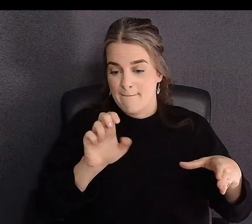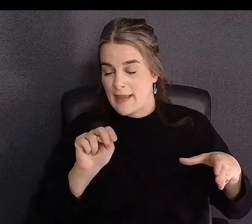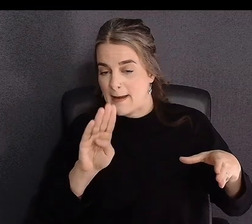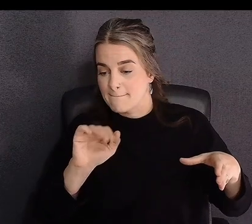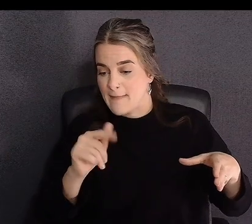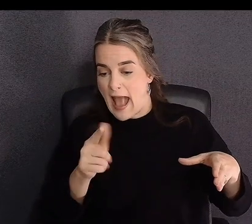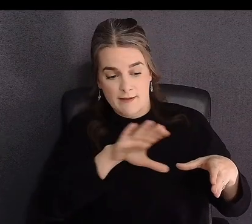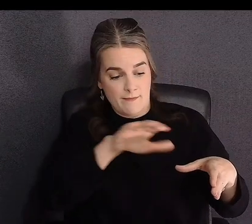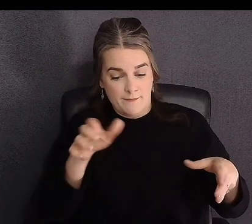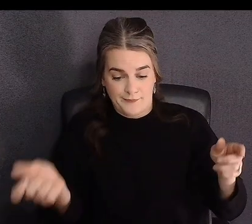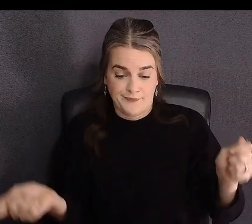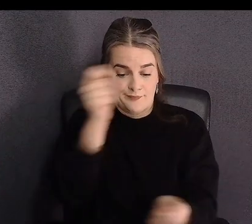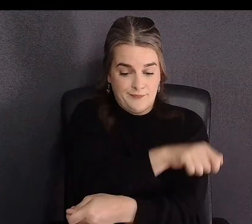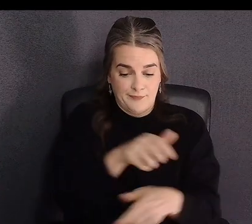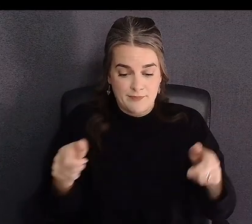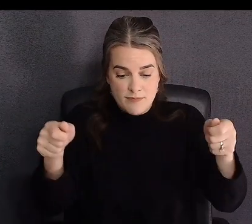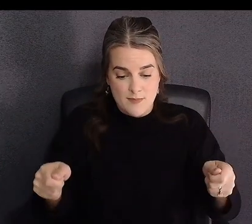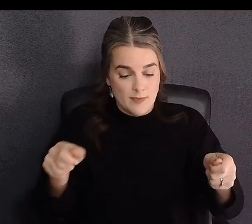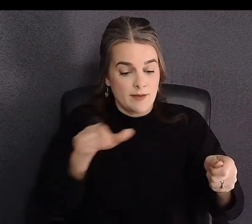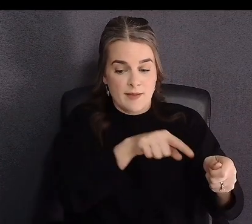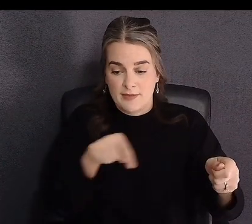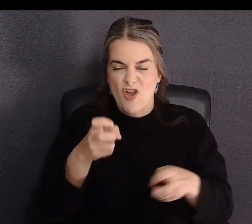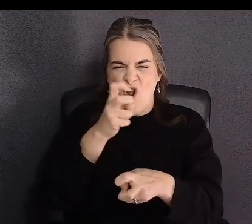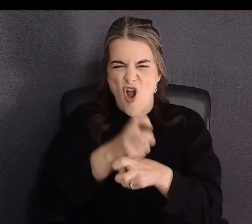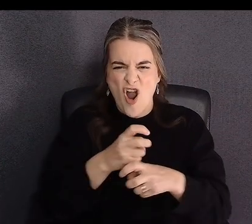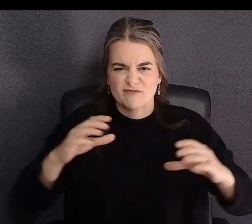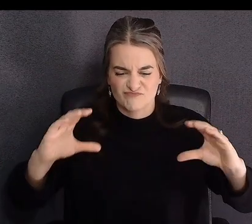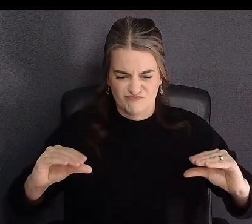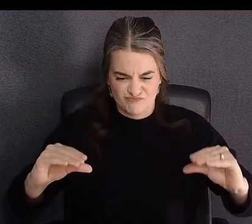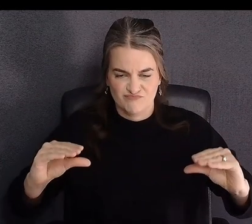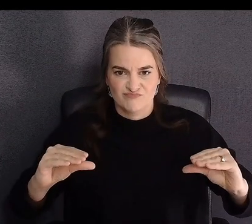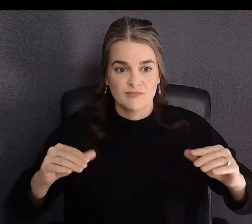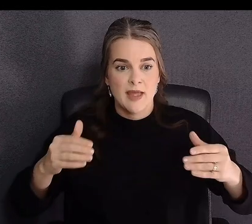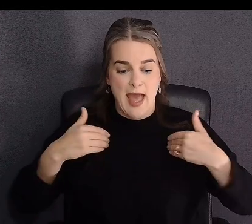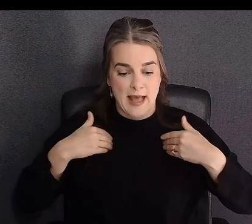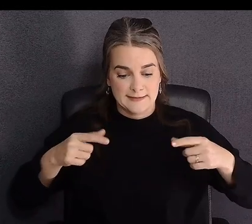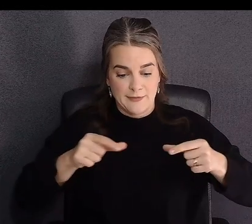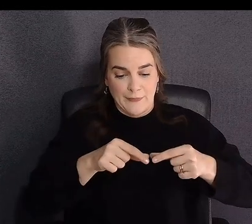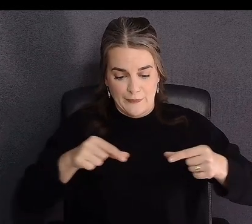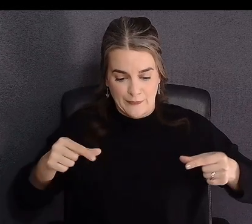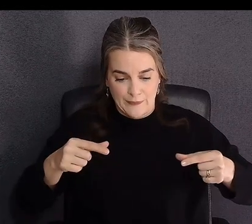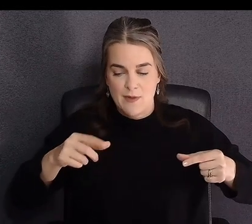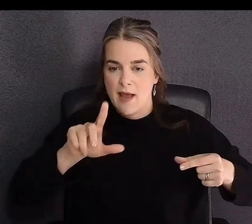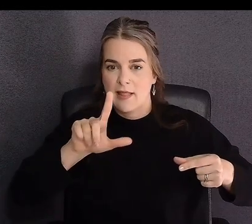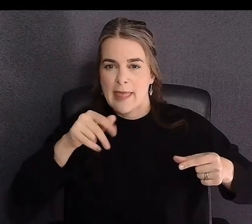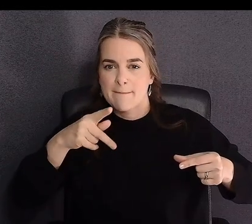It has a ledge so that whatever you're working with doesn't slide off. Or you can tape it or use Dycem underneath it.